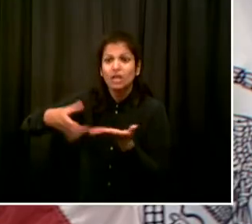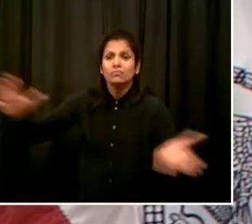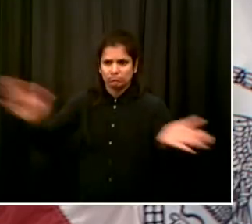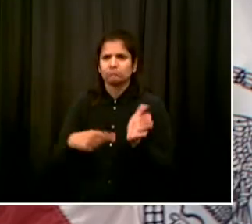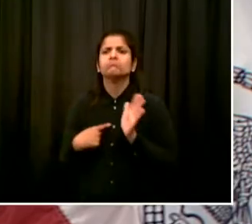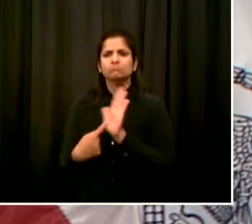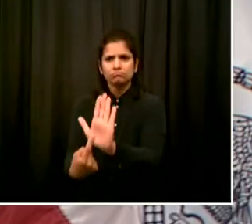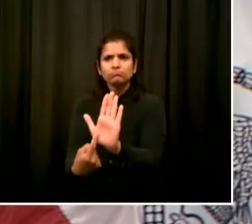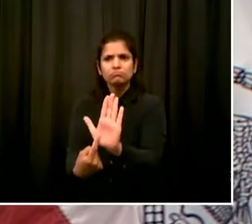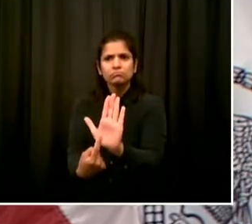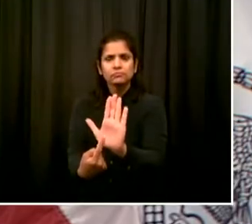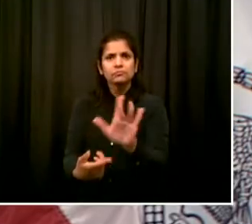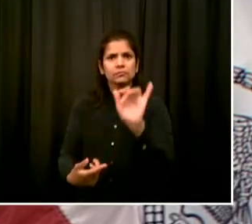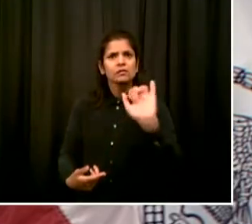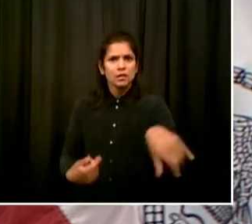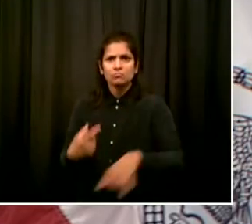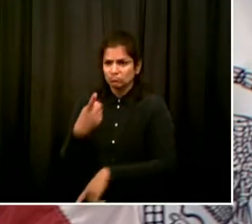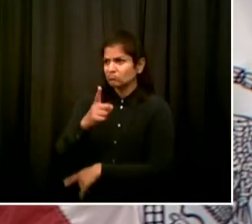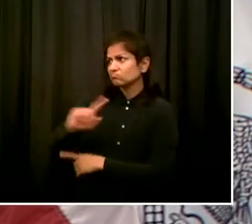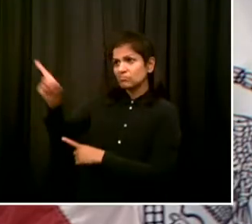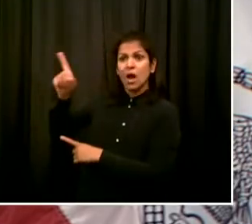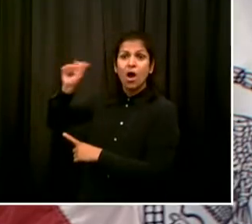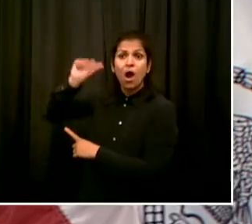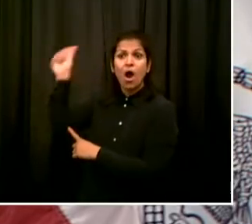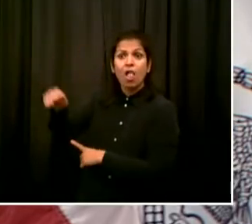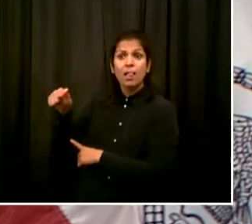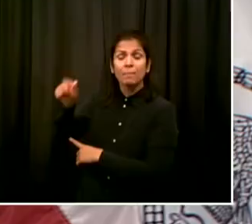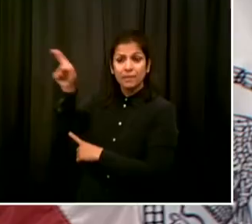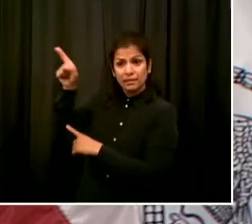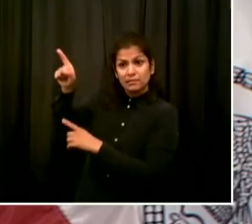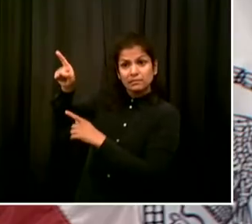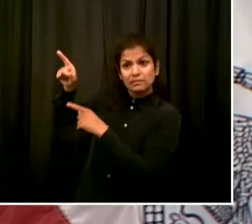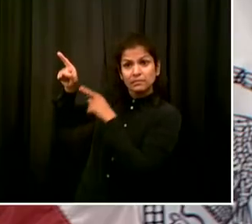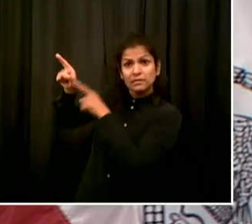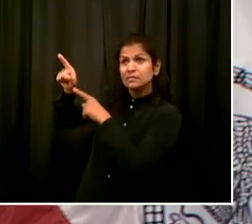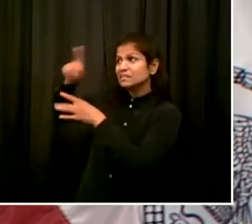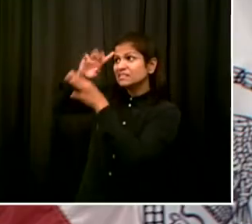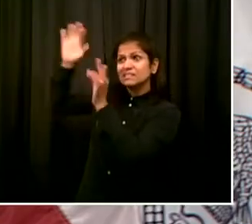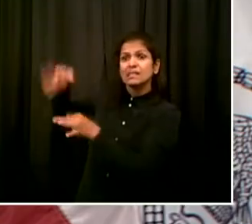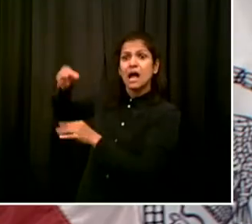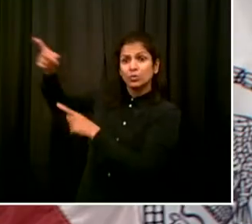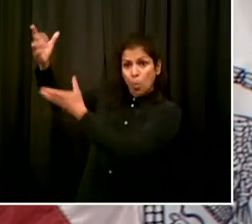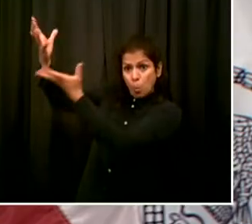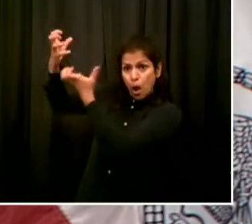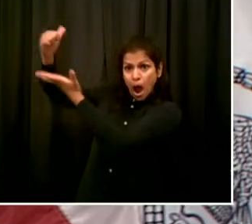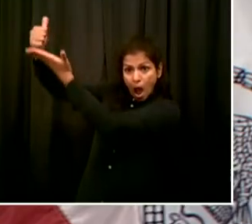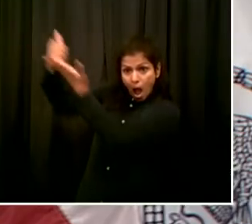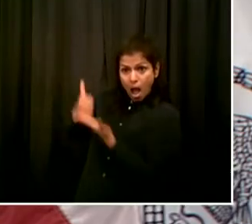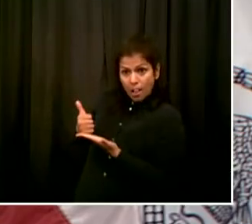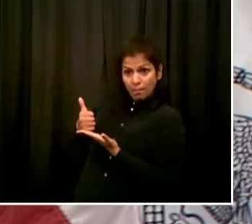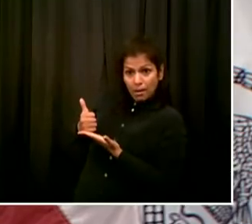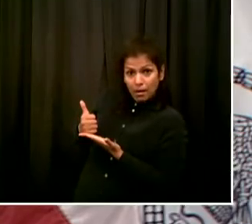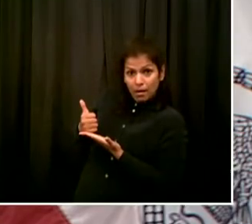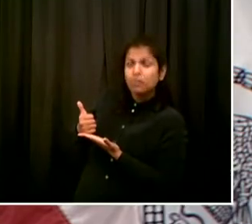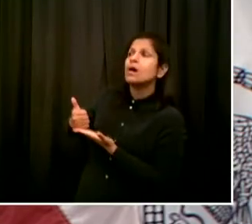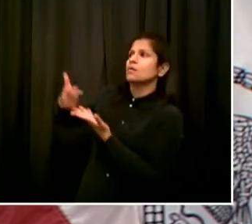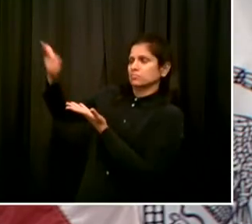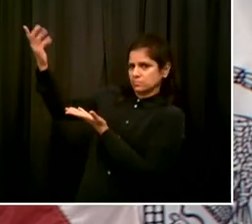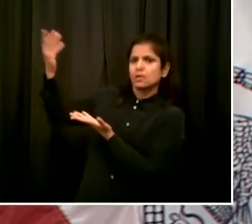LABOR SAVINS G AND WEI WLL WOK R WITH THE LABOR UNIONS TO TRY TO REVERT PLAYOFFS AND IF WE